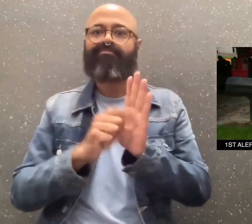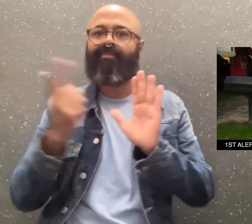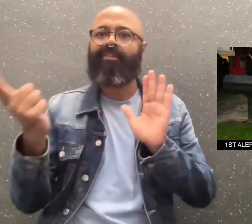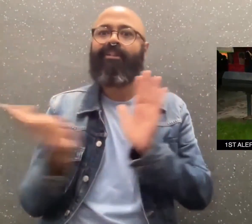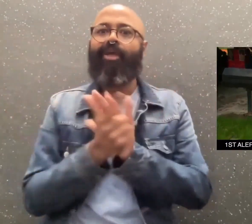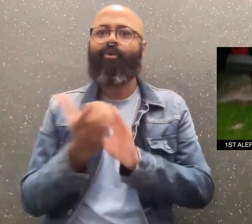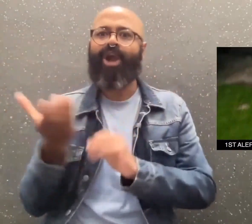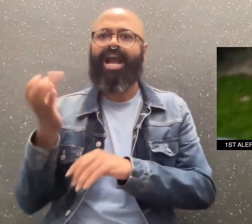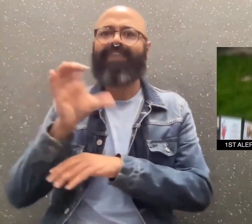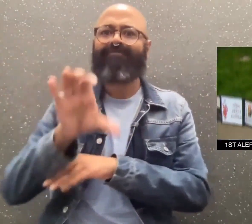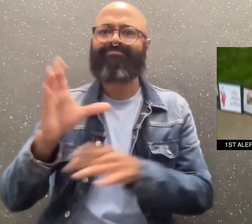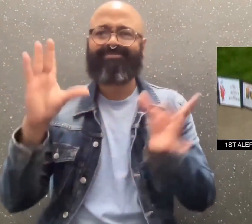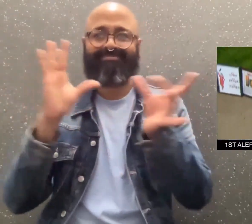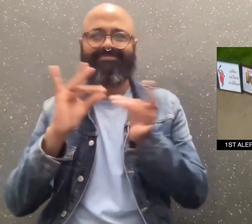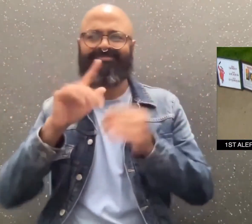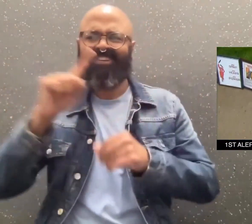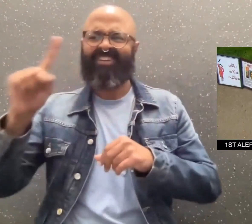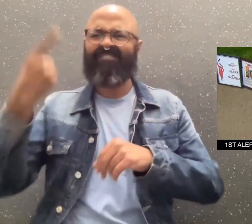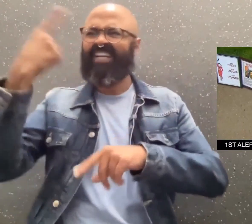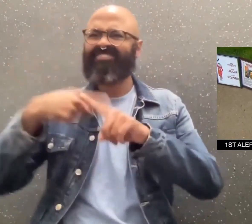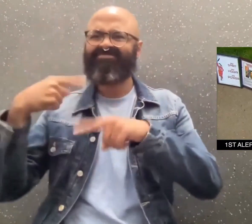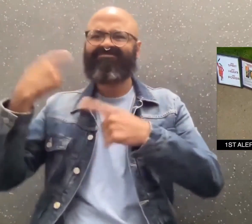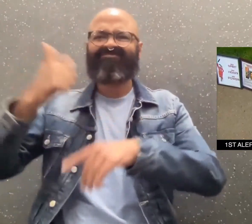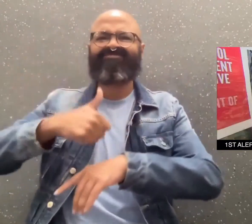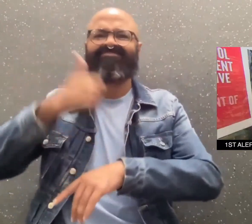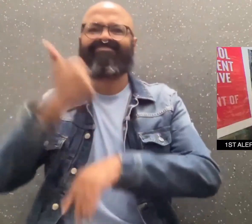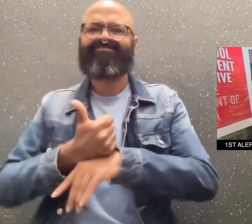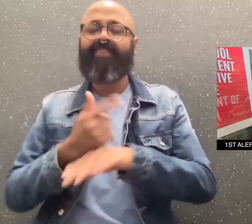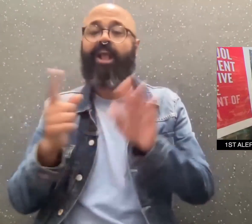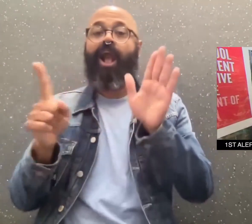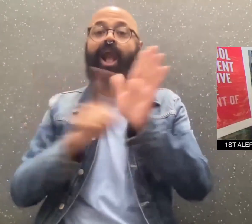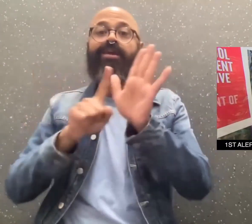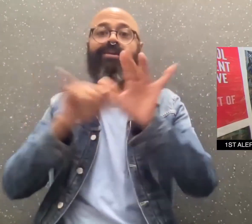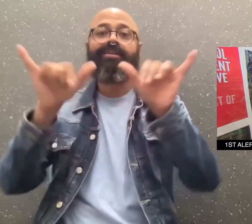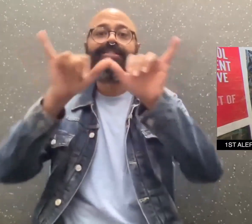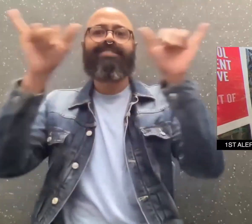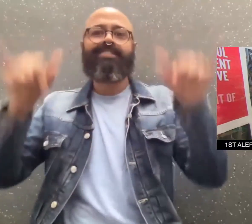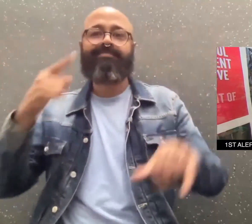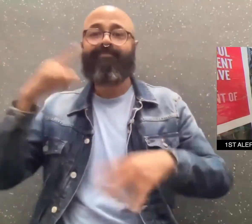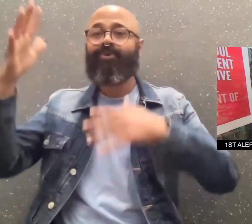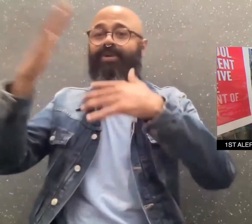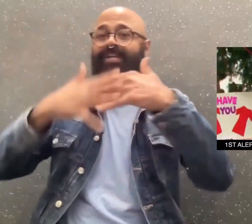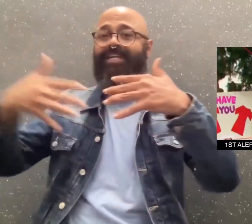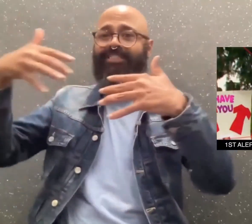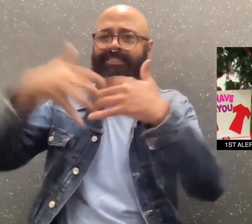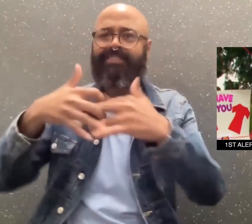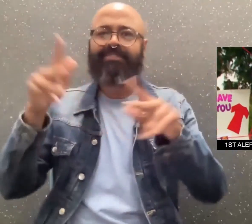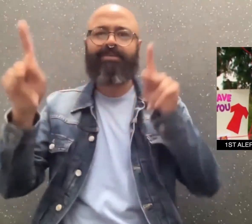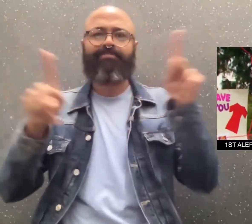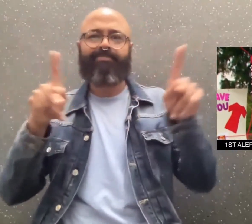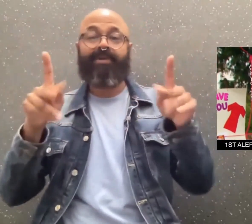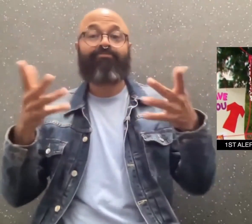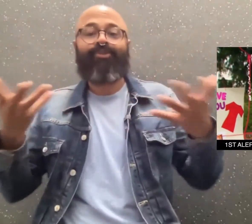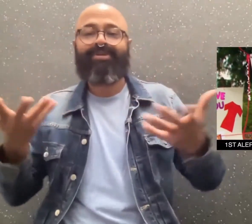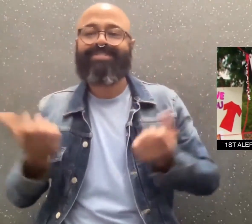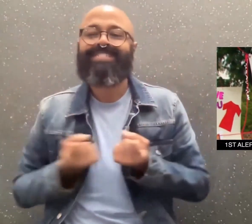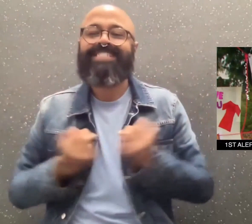Washington State law enforcement says it's first ever alert system for indigenous people is saving lives.